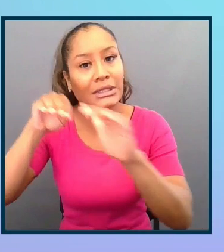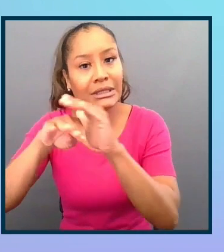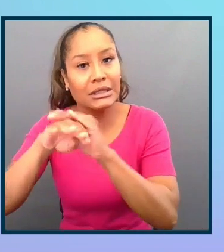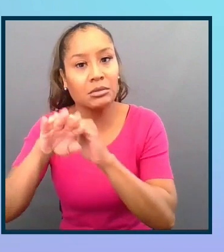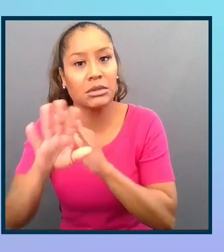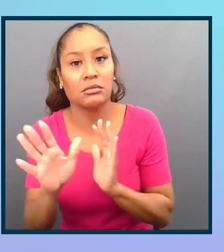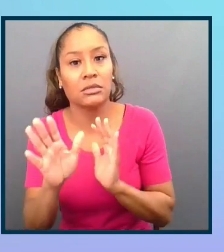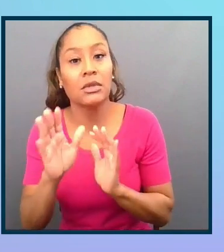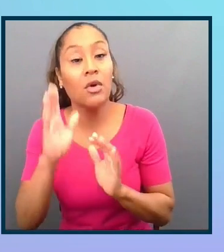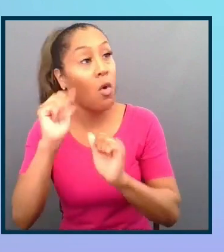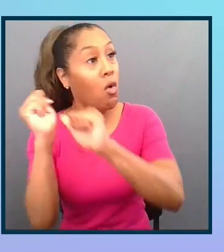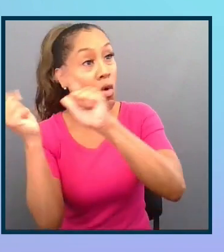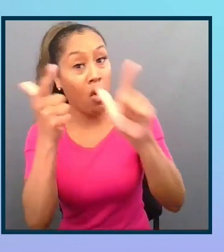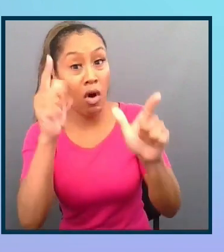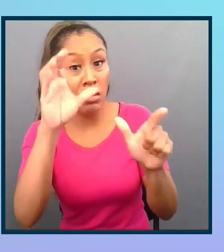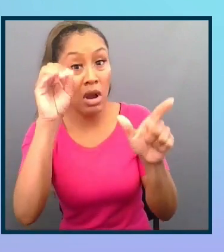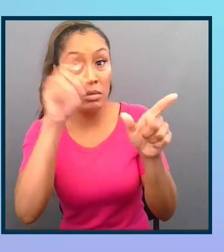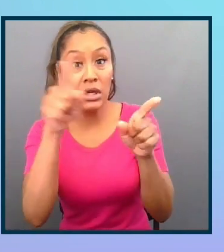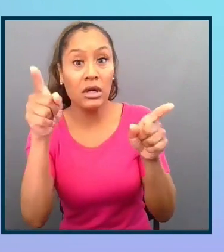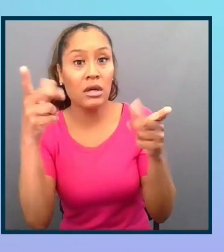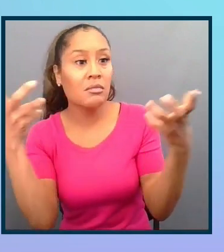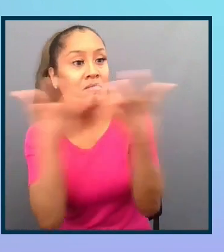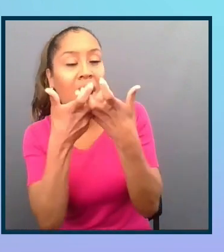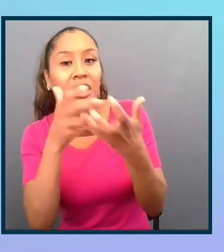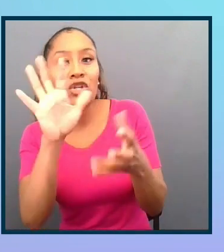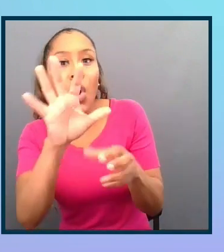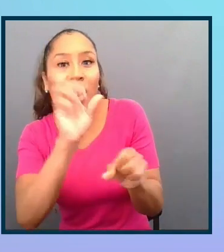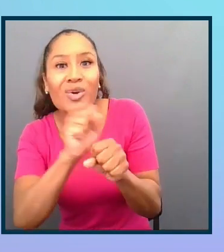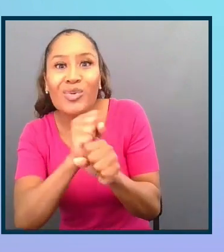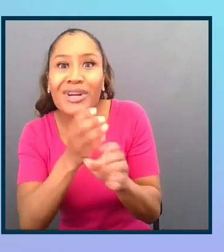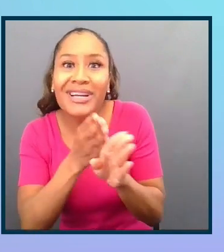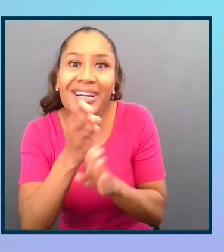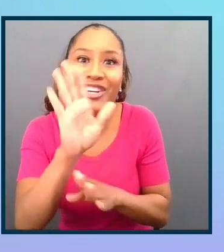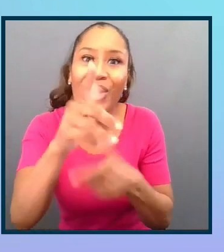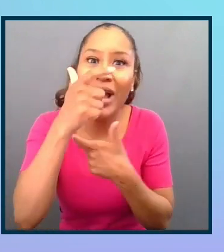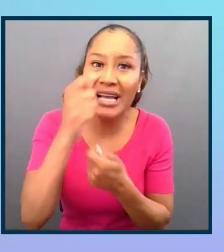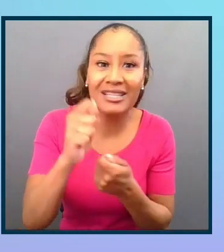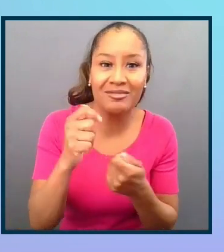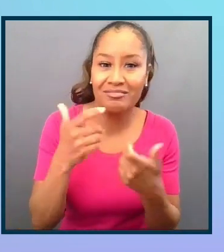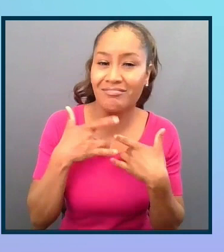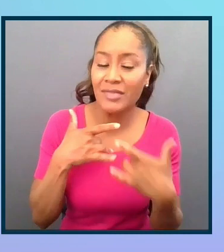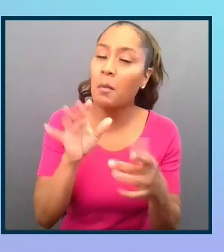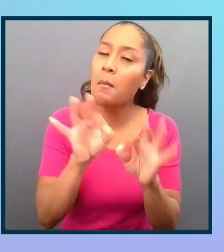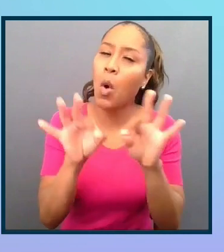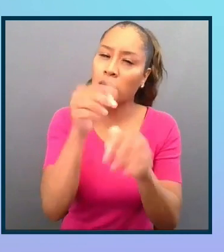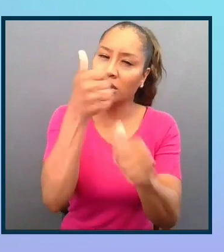for your career and interests. And it's important to prioritize yourself.